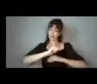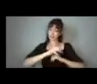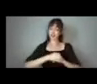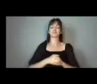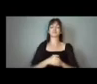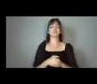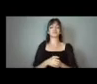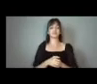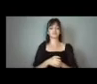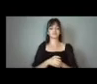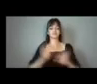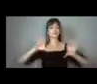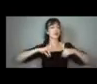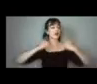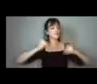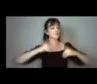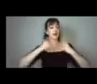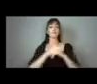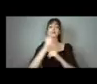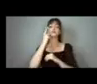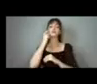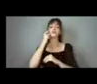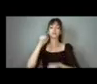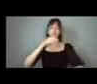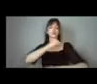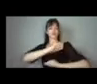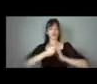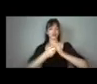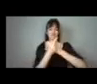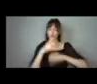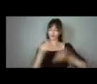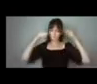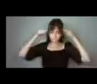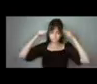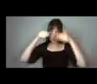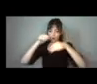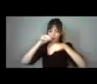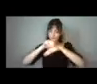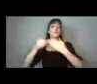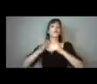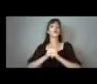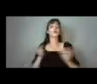I am happy to see that the focus of today's event is the practical element of the act. And I have